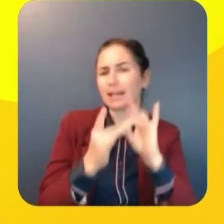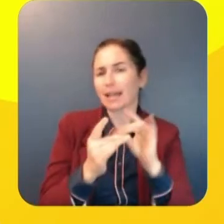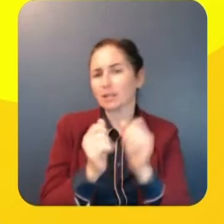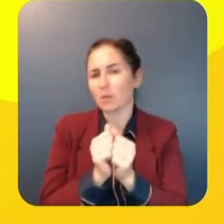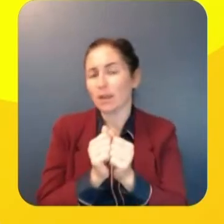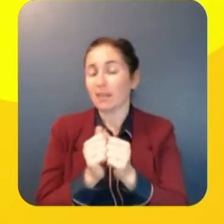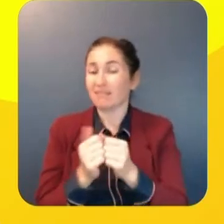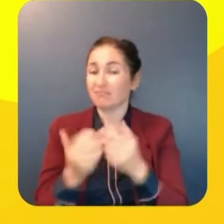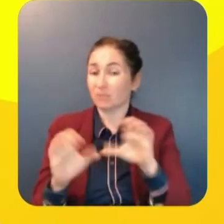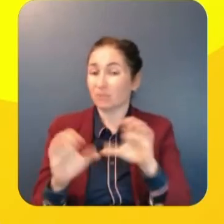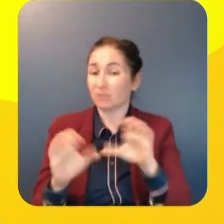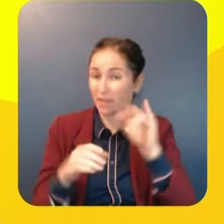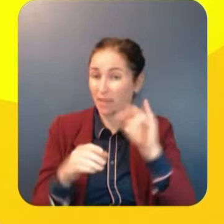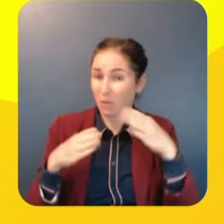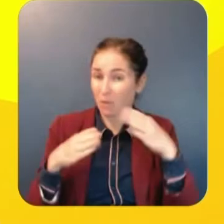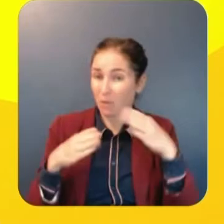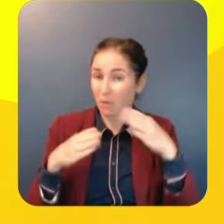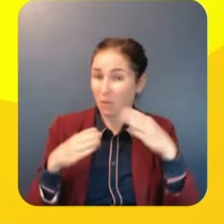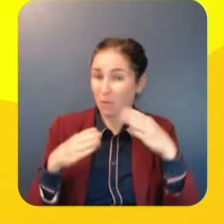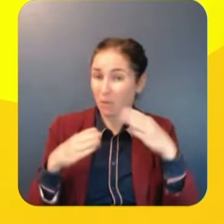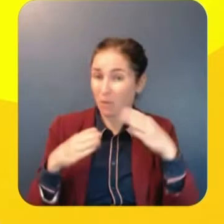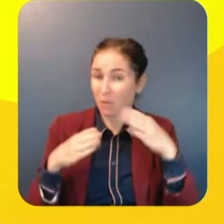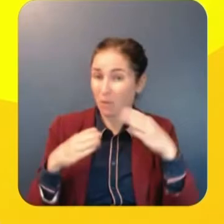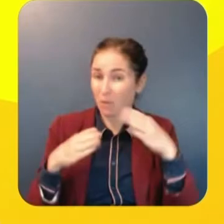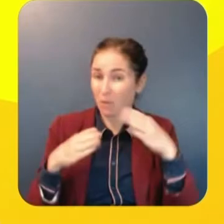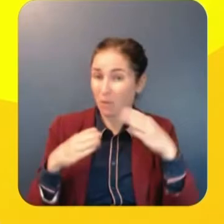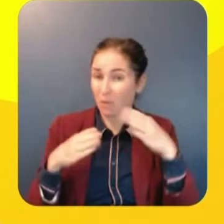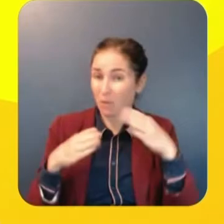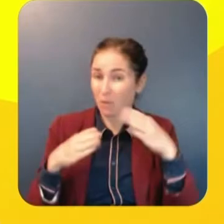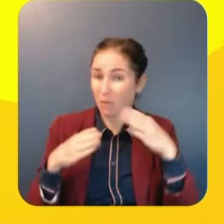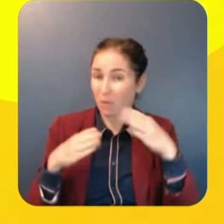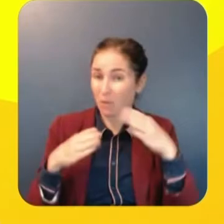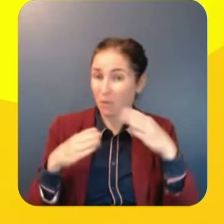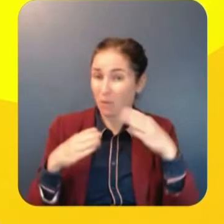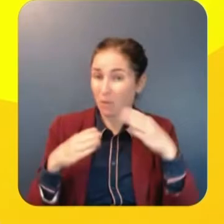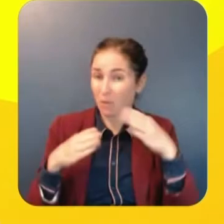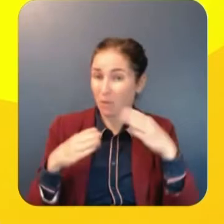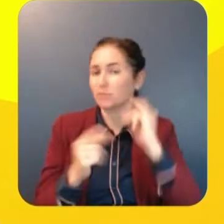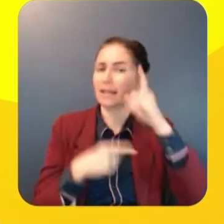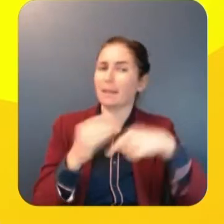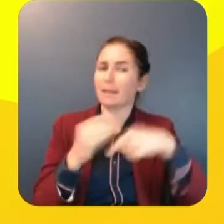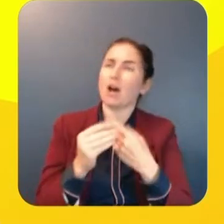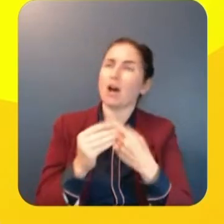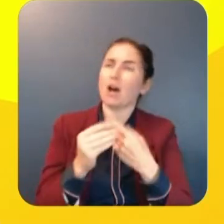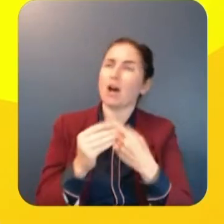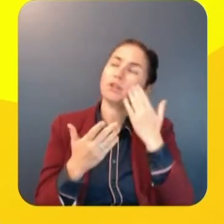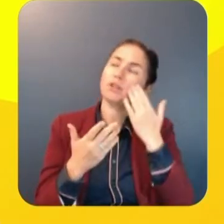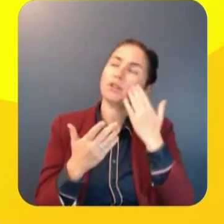it has enabled us to retain people. Also to kind of think about the opportunities to kind of go into such evidence-based around